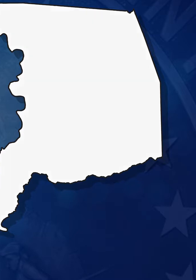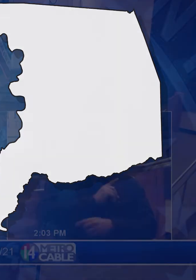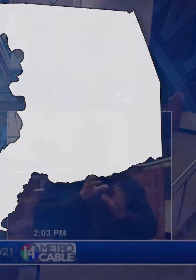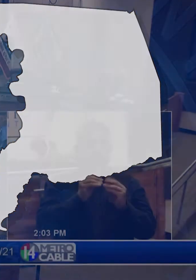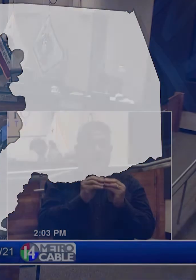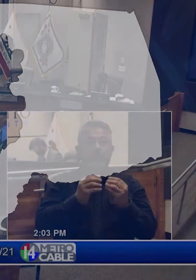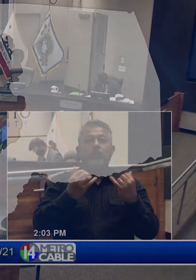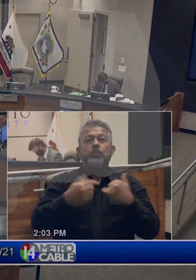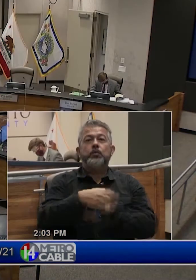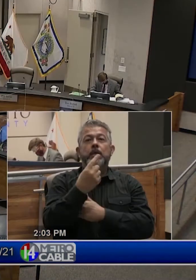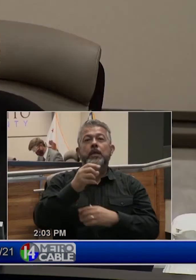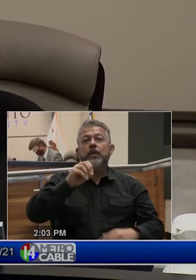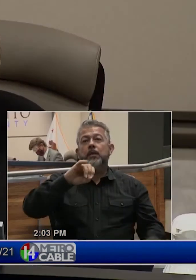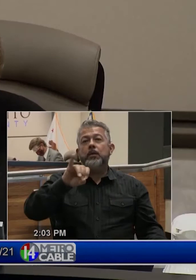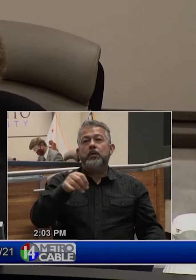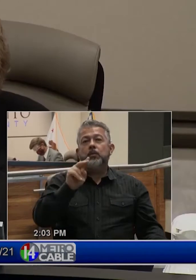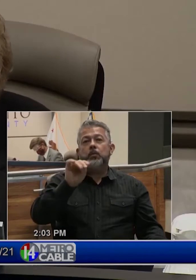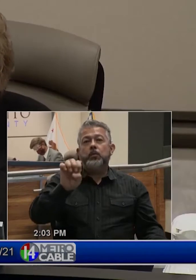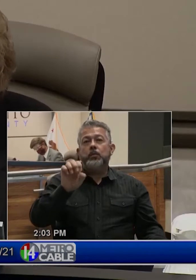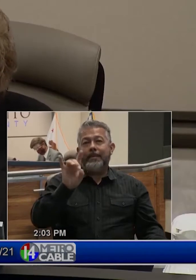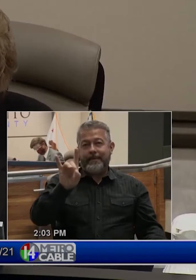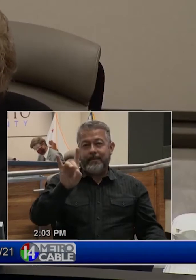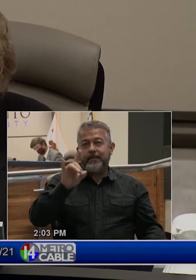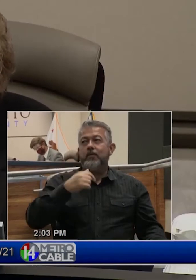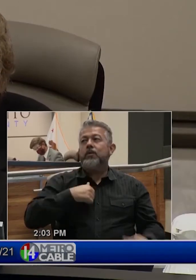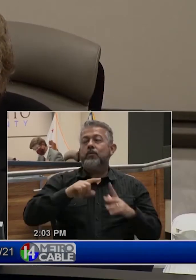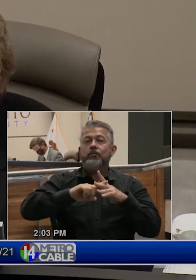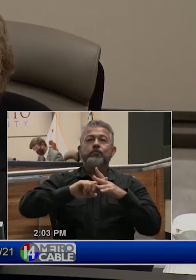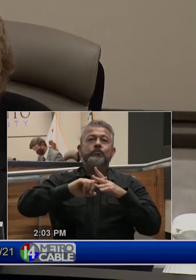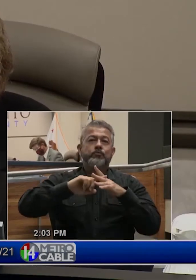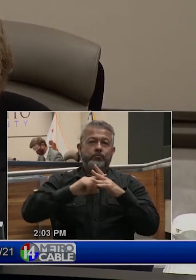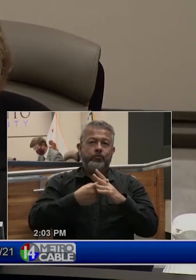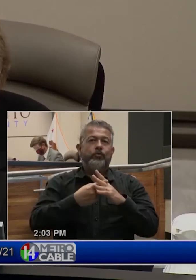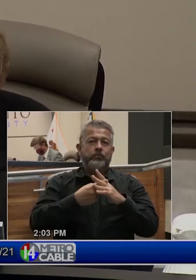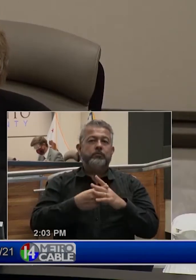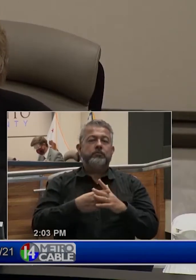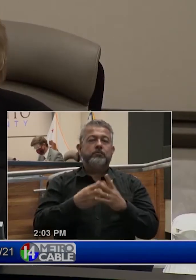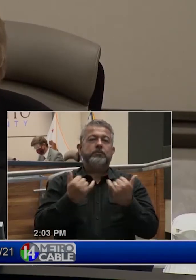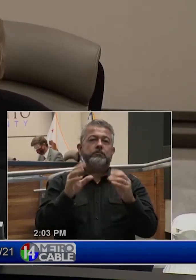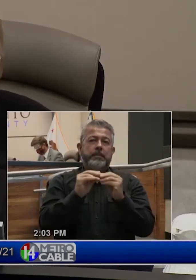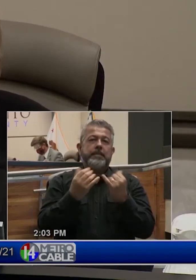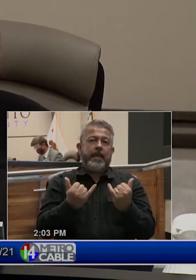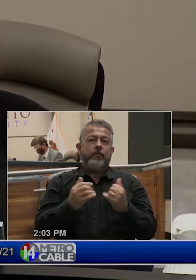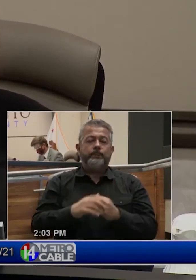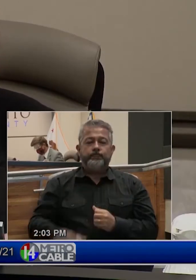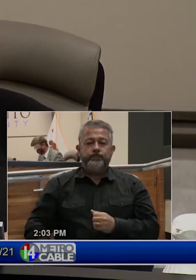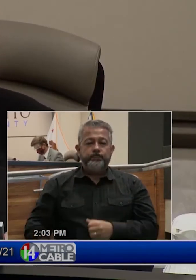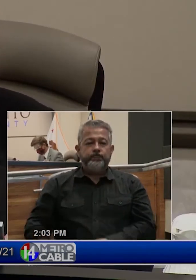. >>> TODAY DATE JUNE 8TH AND TODAY DATE JUNE 8TH AND WE'RE PINNING OUR AFTERNOON WE'RE PINNING OUR AFTERNOON SESSION AND THIS MEETING IS SESSION AND THIS MEETING IS CALLED TO ORDER.